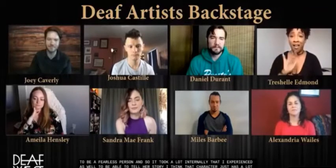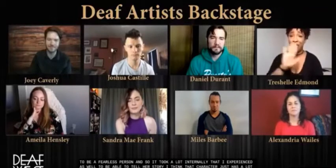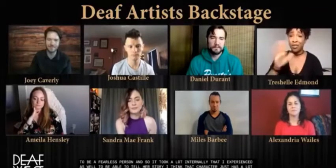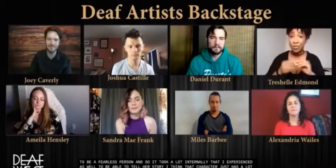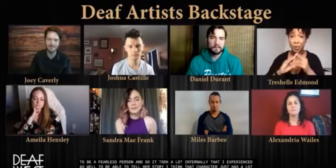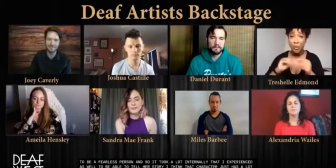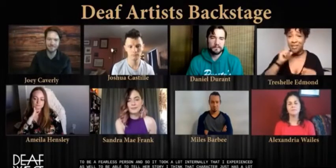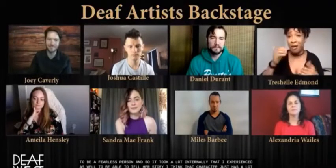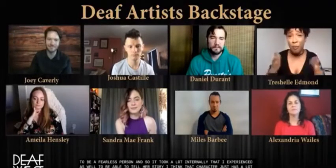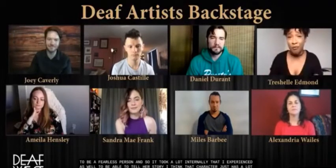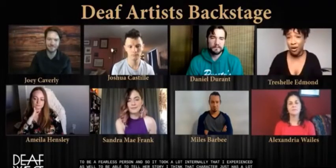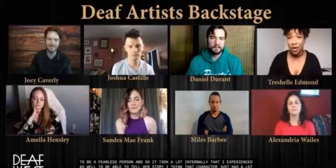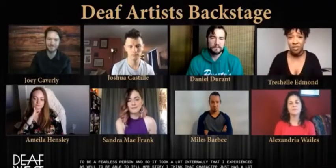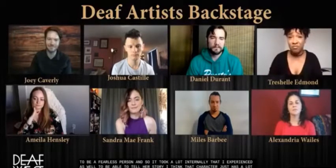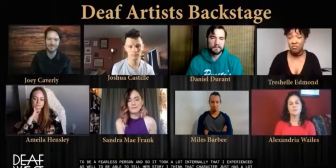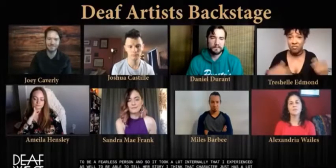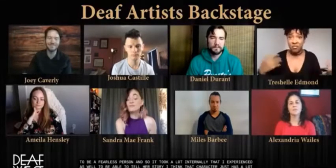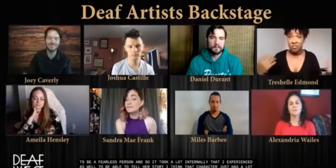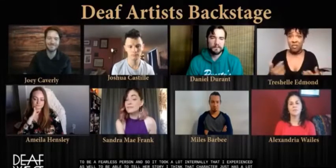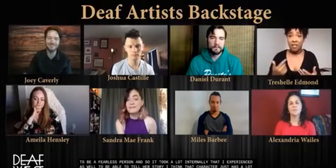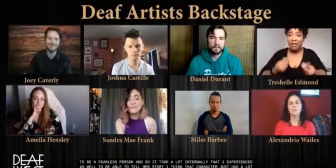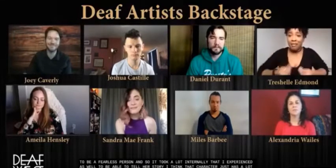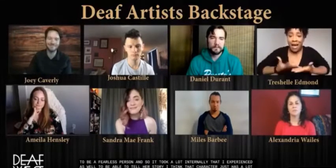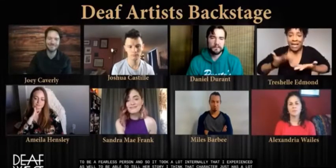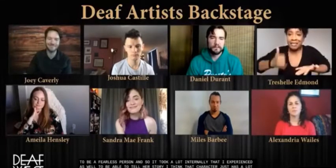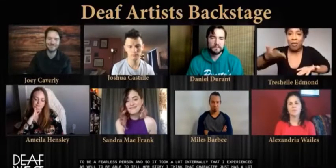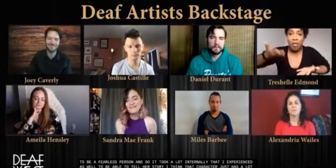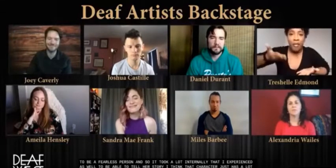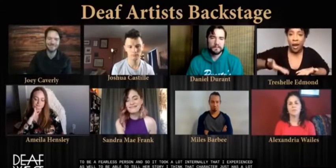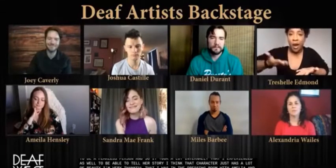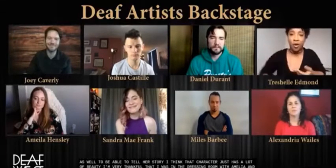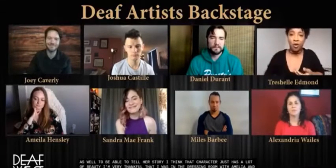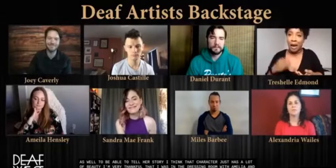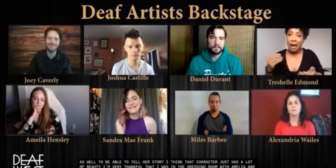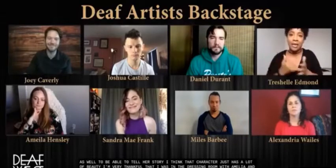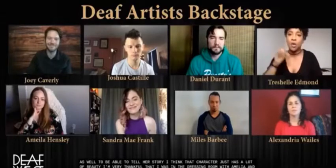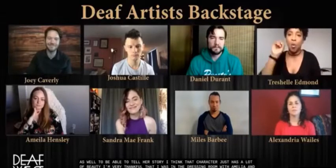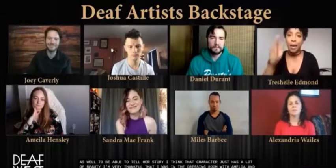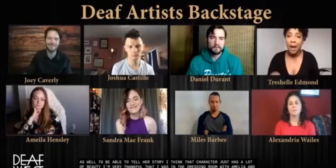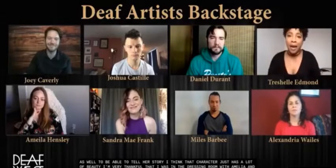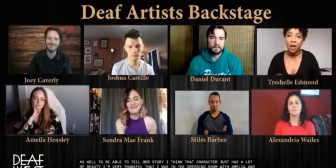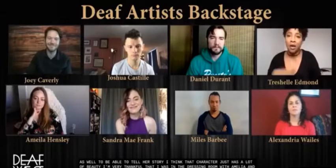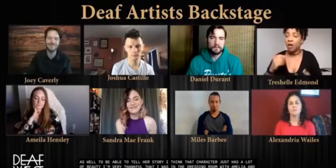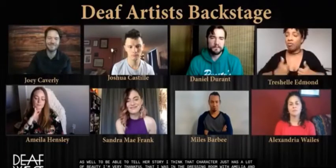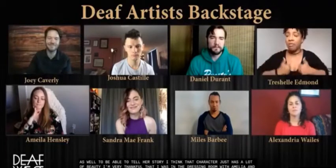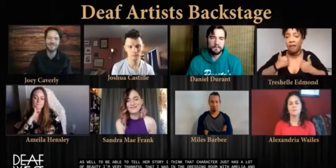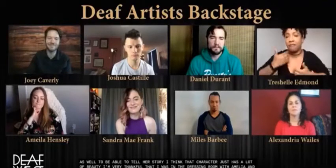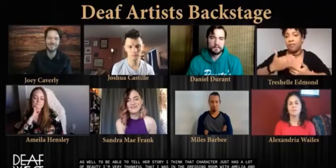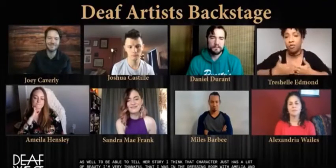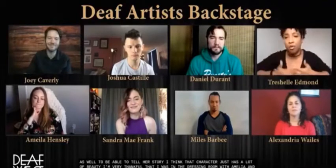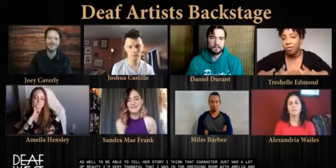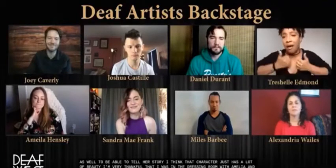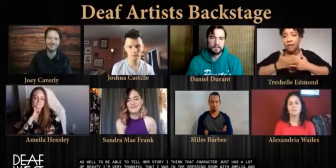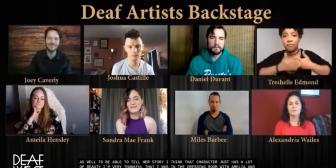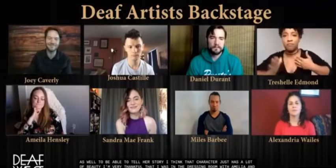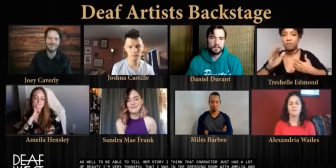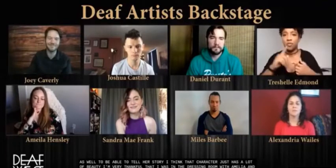And also, to put myself out there with them, allowed me to be myself and realize that you know, it's okay.